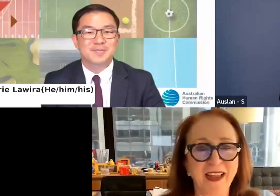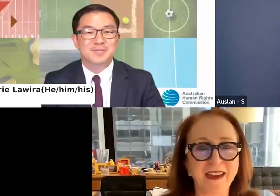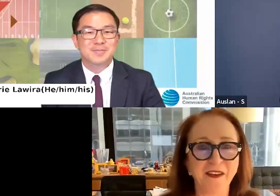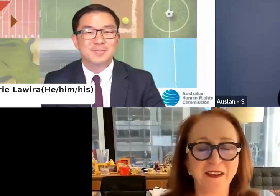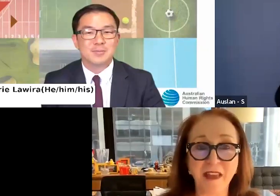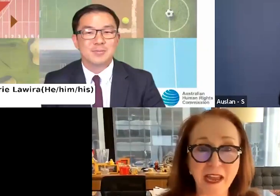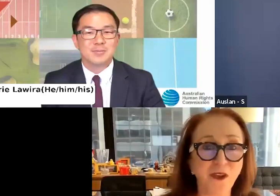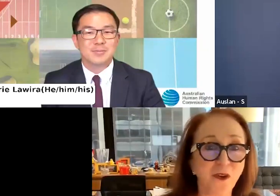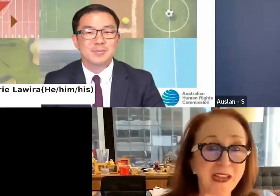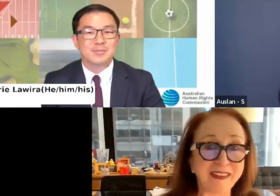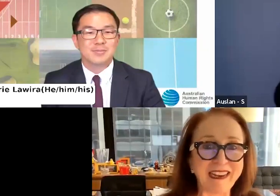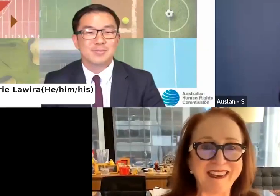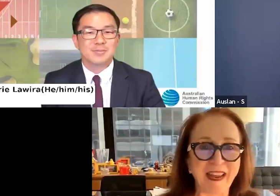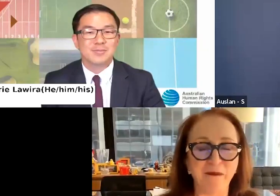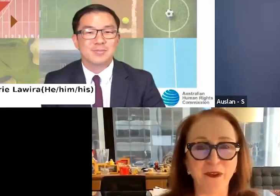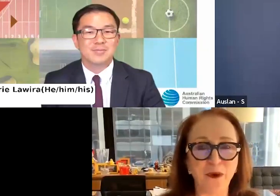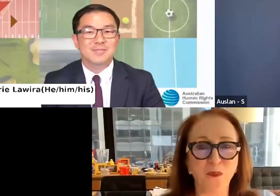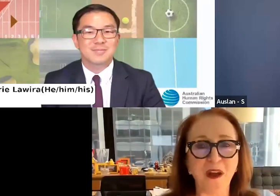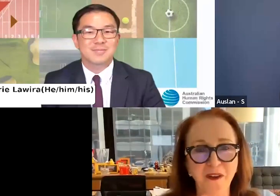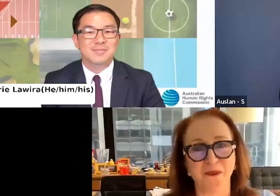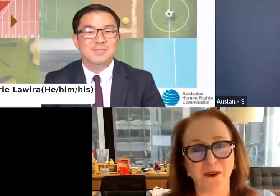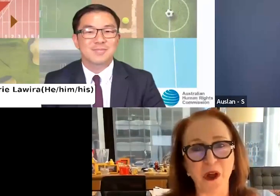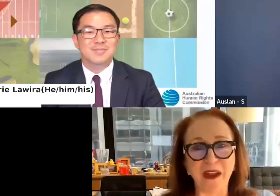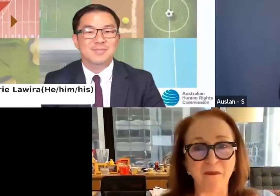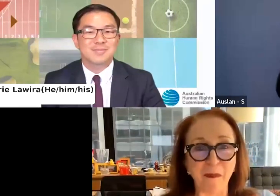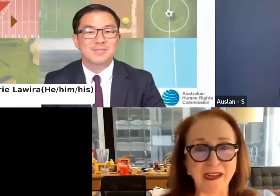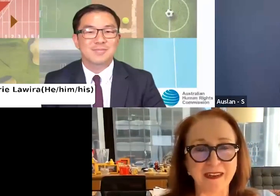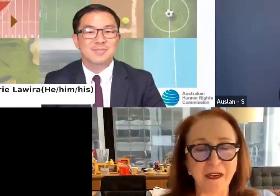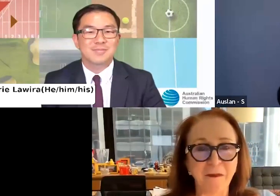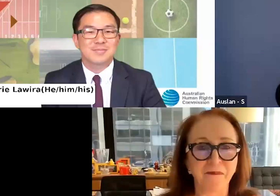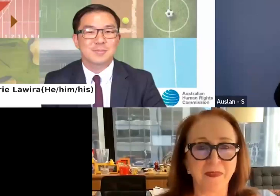and thank you, Your Excellency, for your wonderful opening remarks.